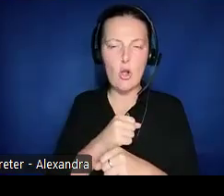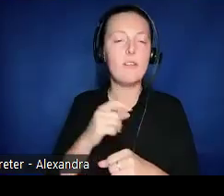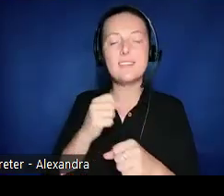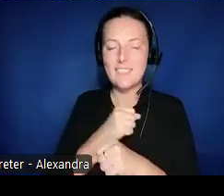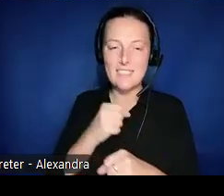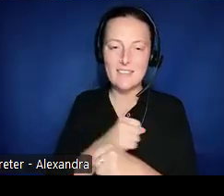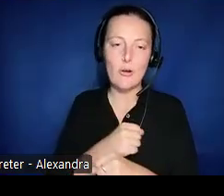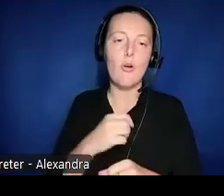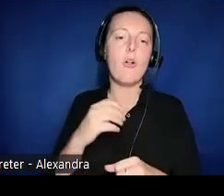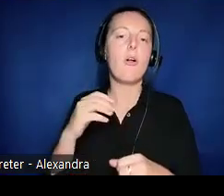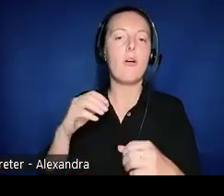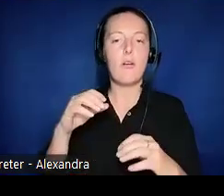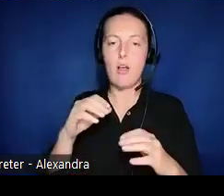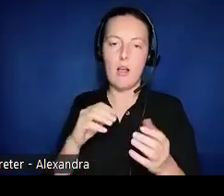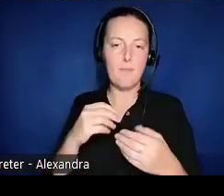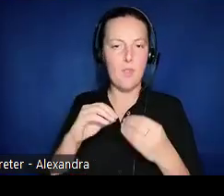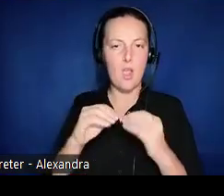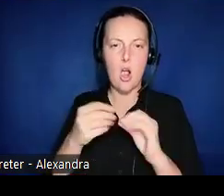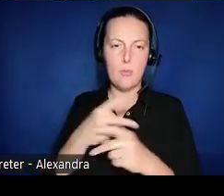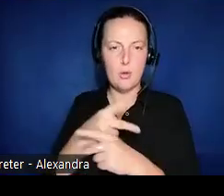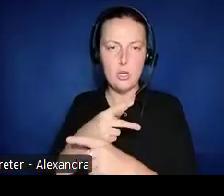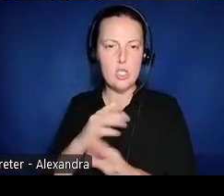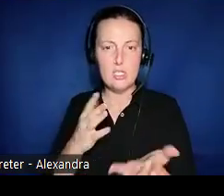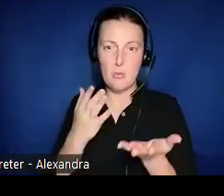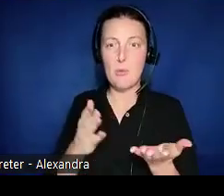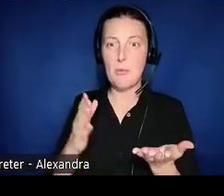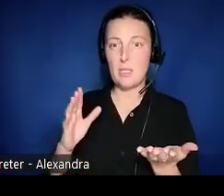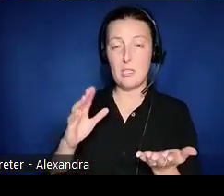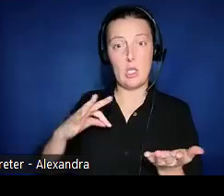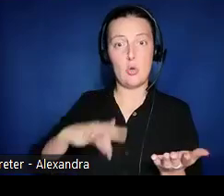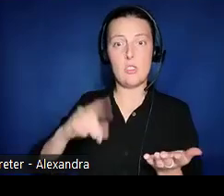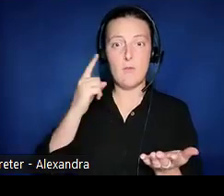of those? Why are they so obsessed with things like multiplication, ratios of distances around